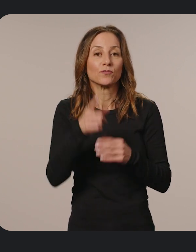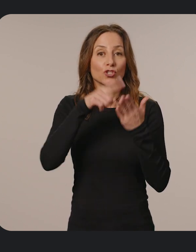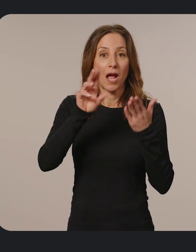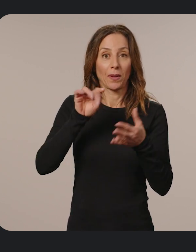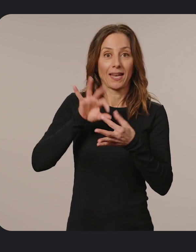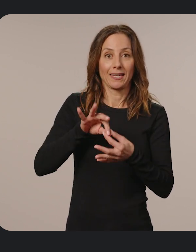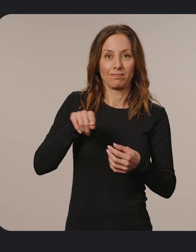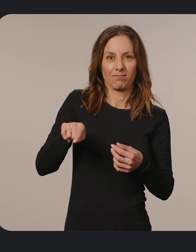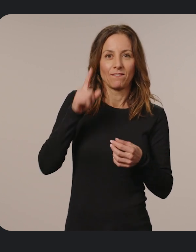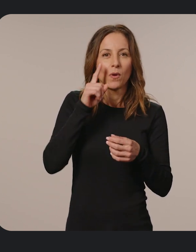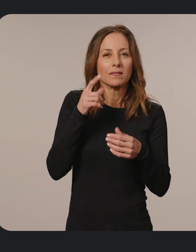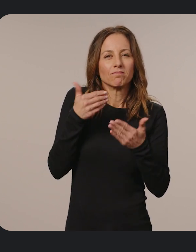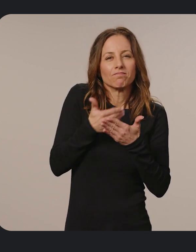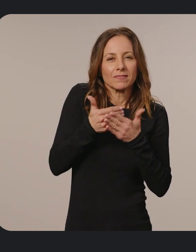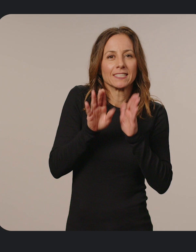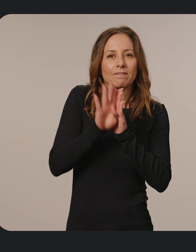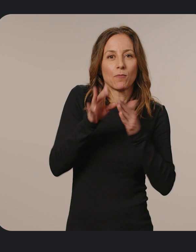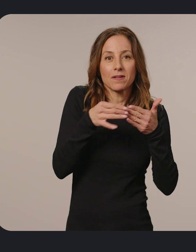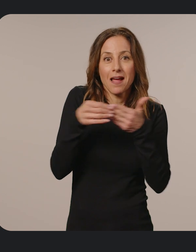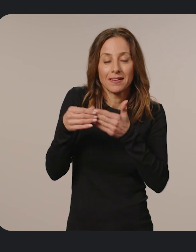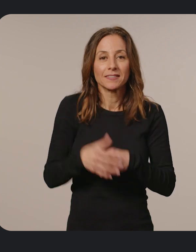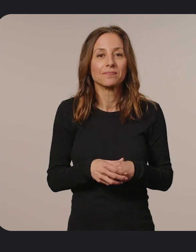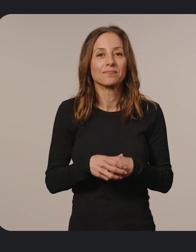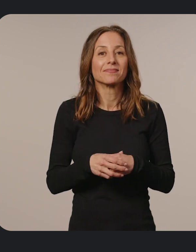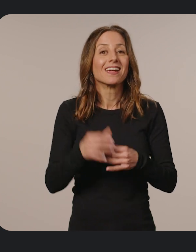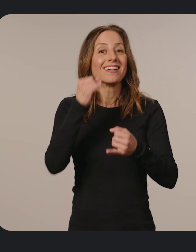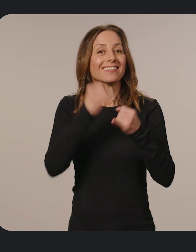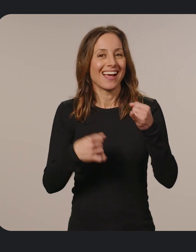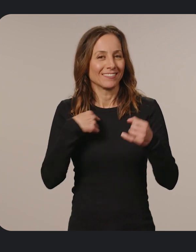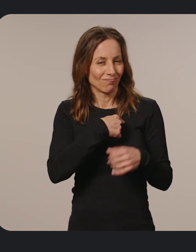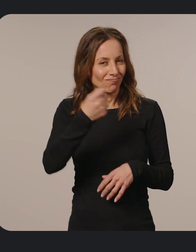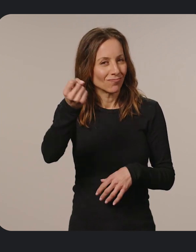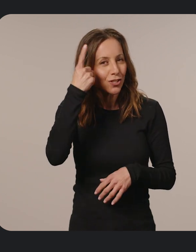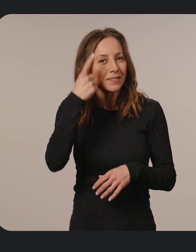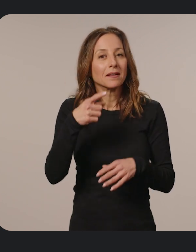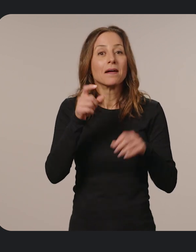Check out the link shown here for the latest developer guidance. Lastly, we understand